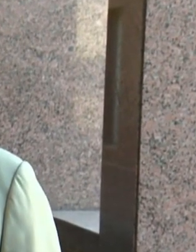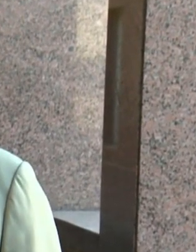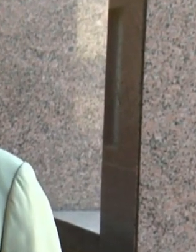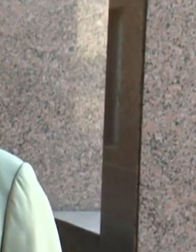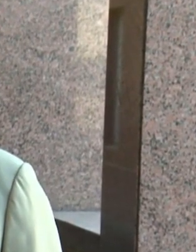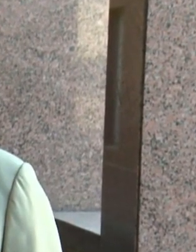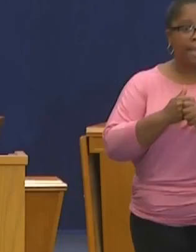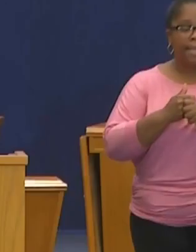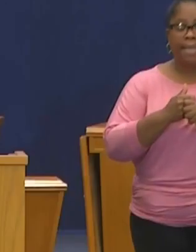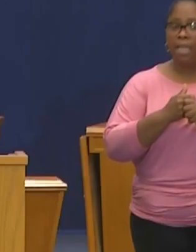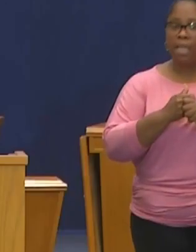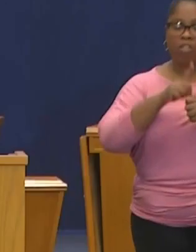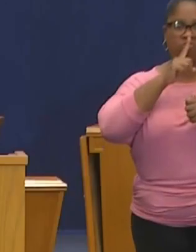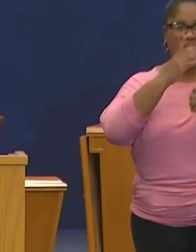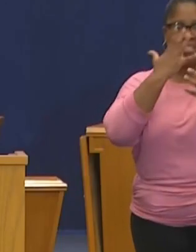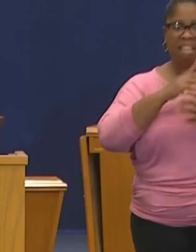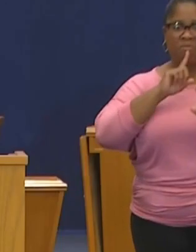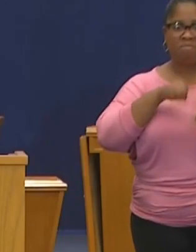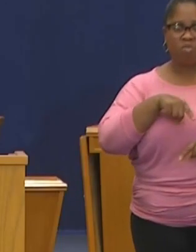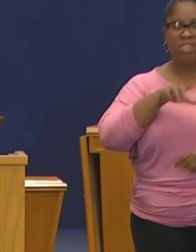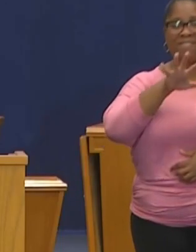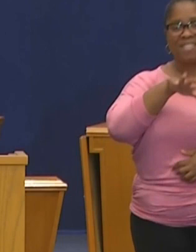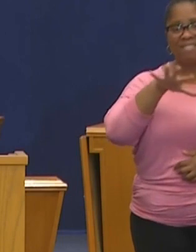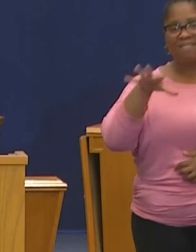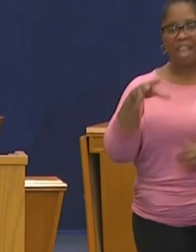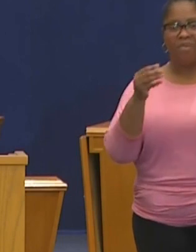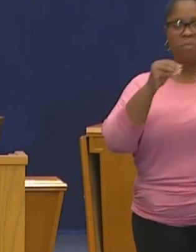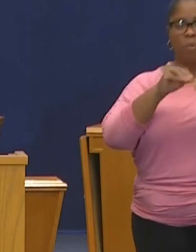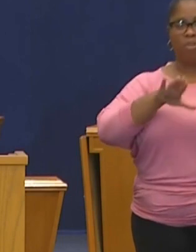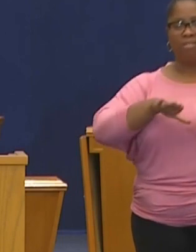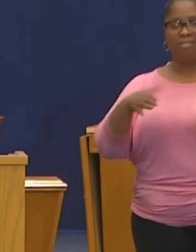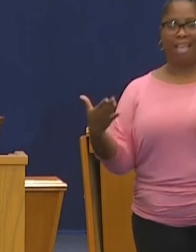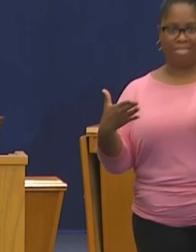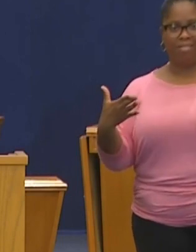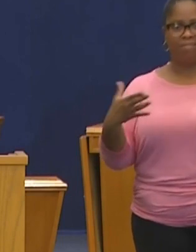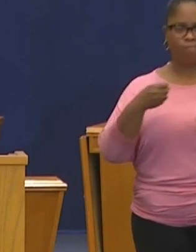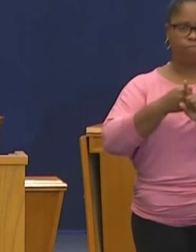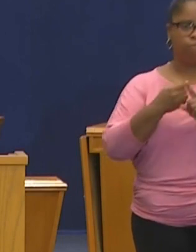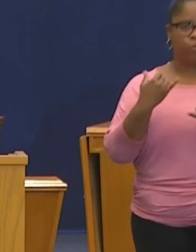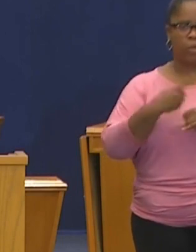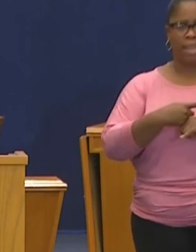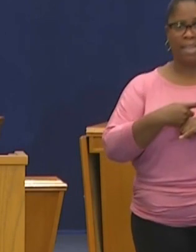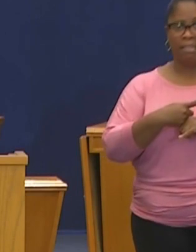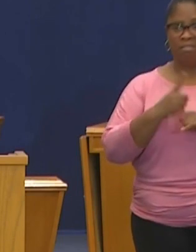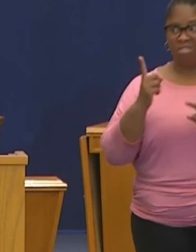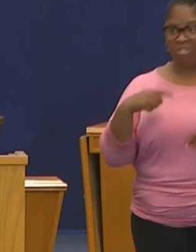DAY 34 THIS PANDEMIC AND FOR THE SECOND CONSECUTIVE DAY THE NUMBER OF NEW CASES WENT DOWN